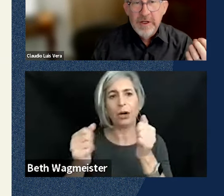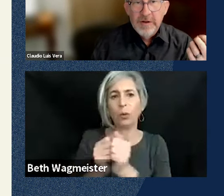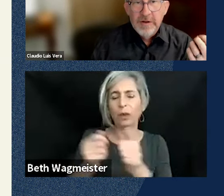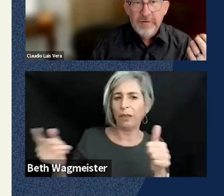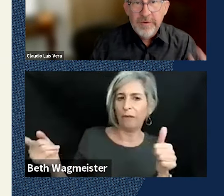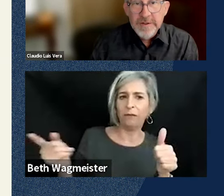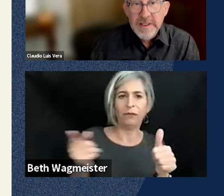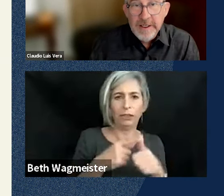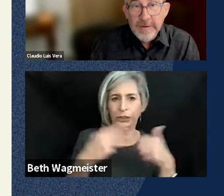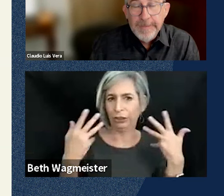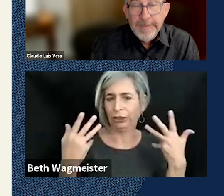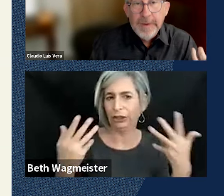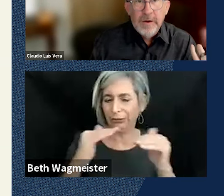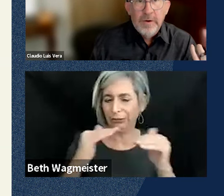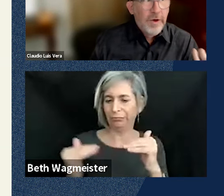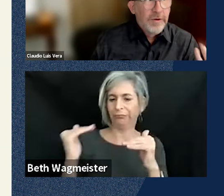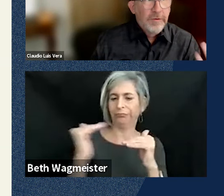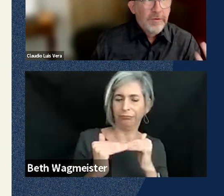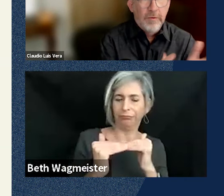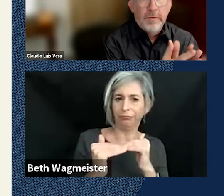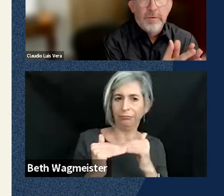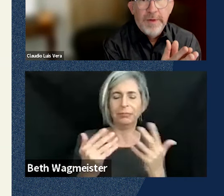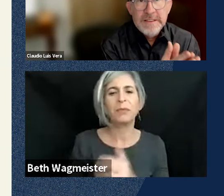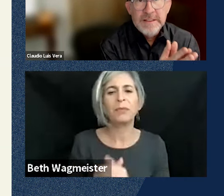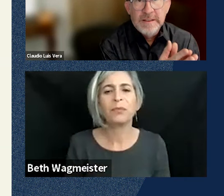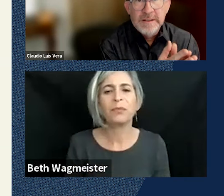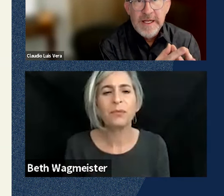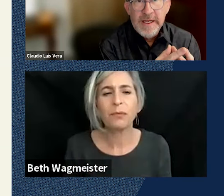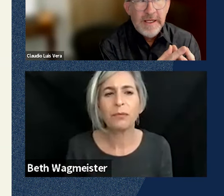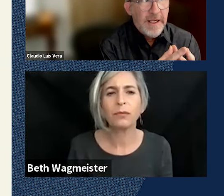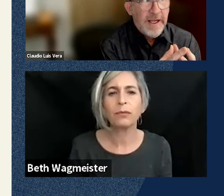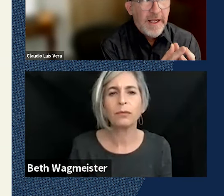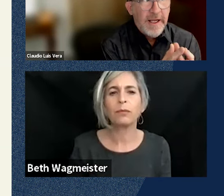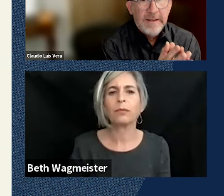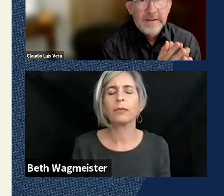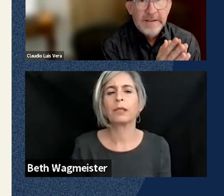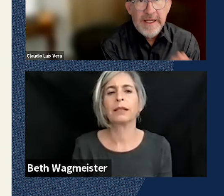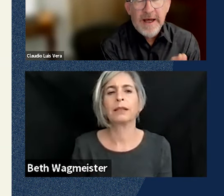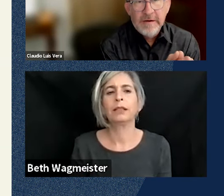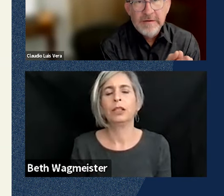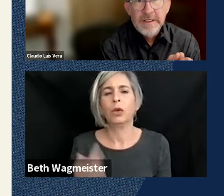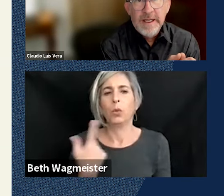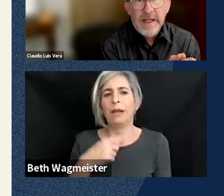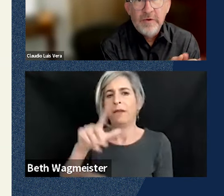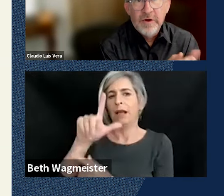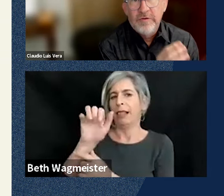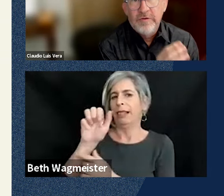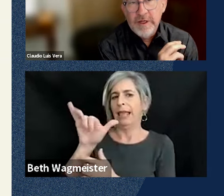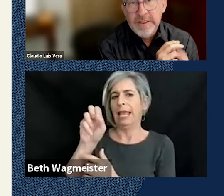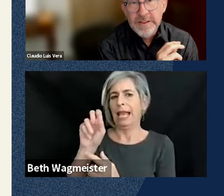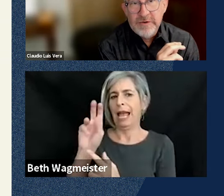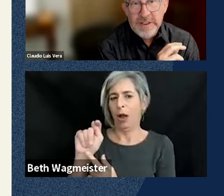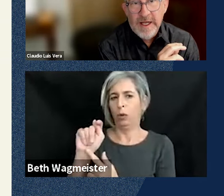So the first layer, we're basically taking a layout, and we're converting it to